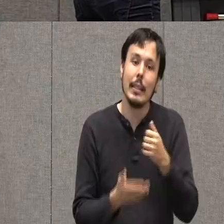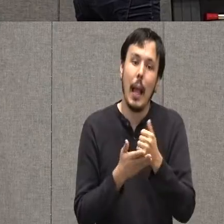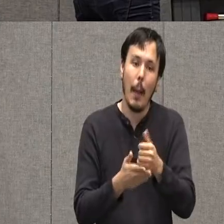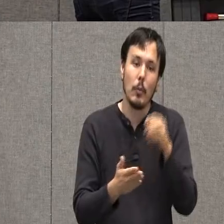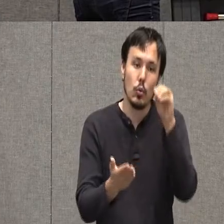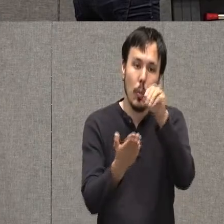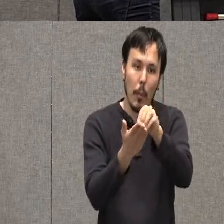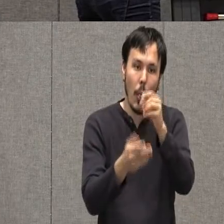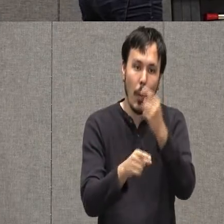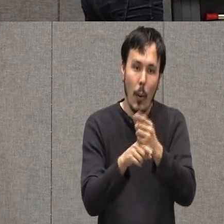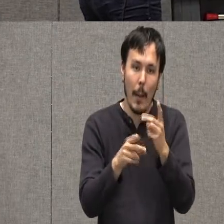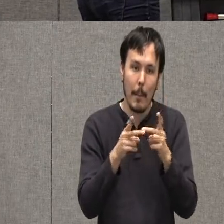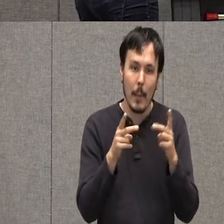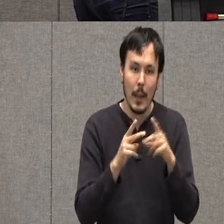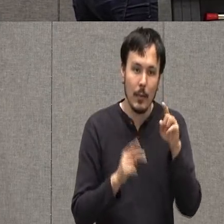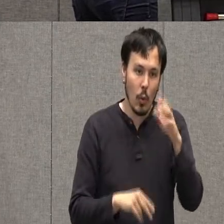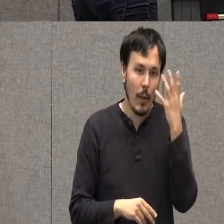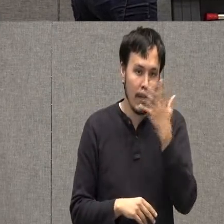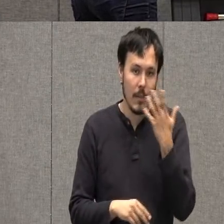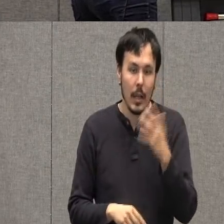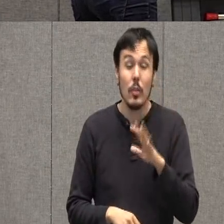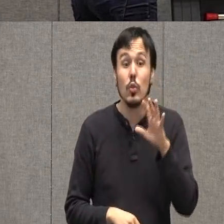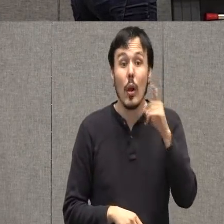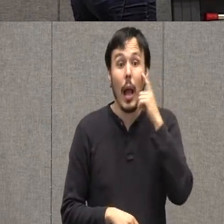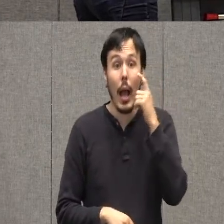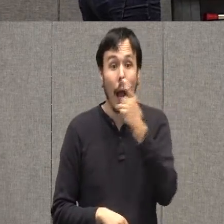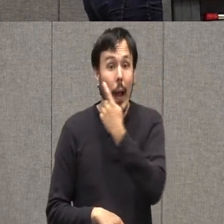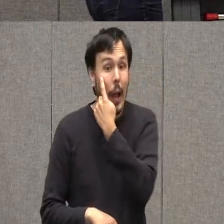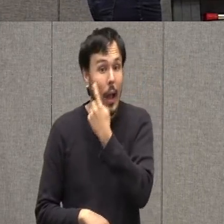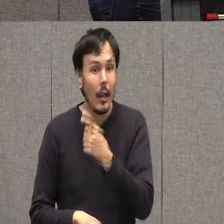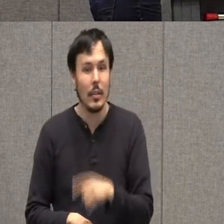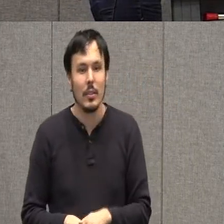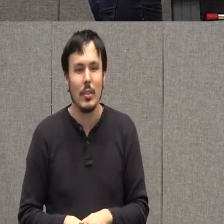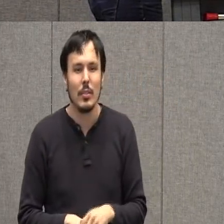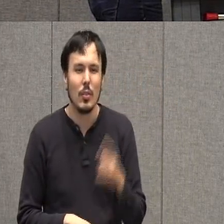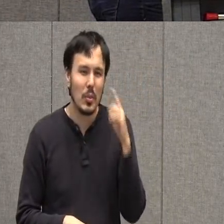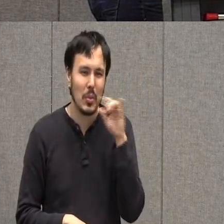And so, your eyes are kind of this almond shape.